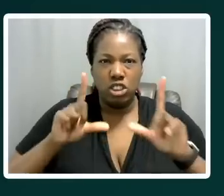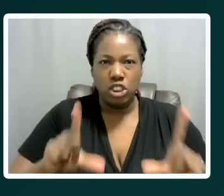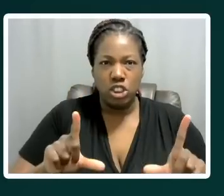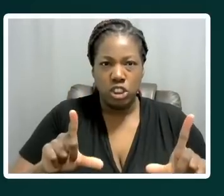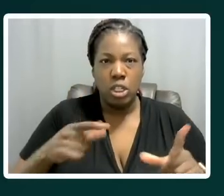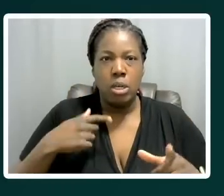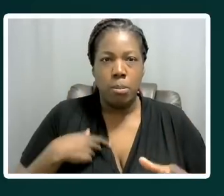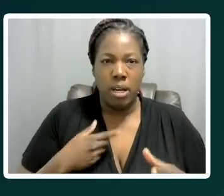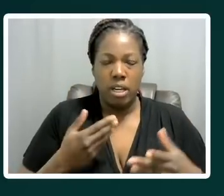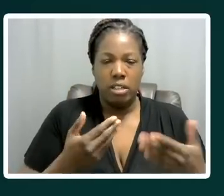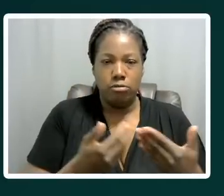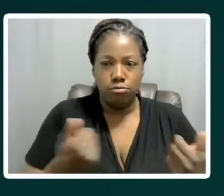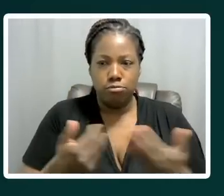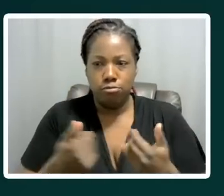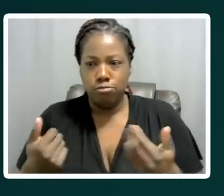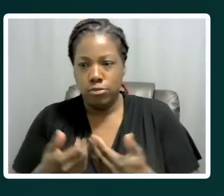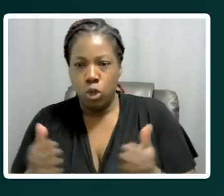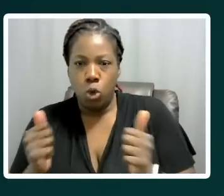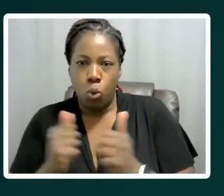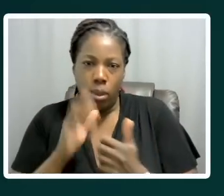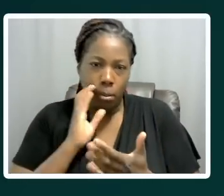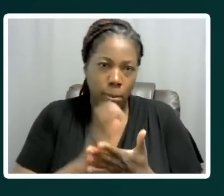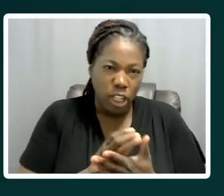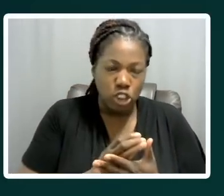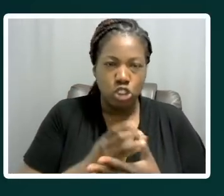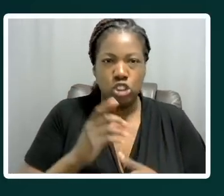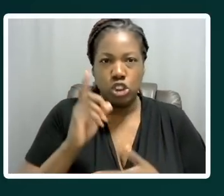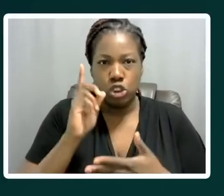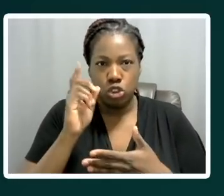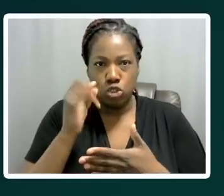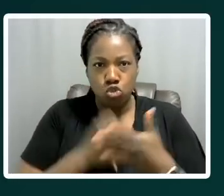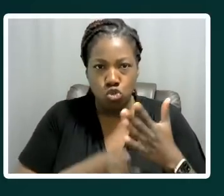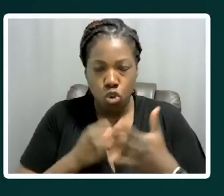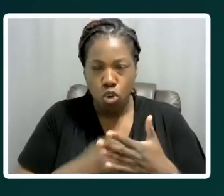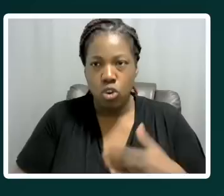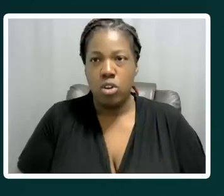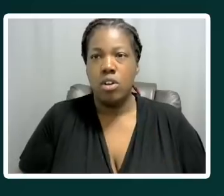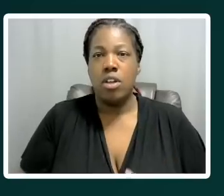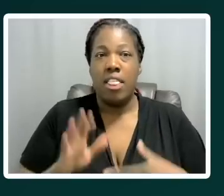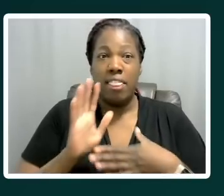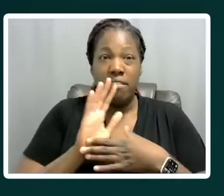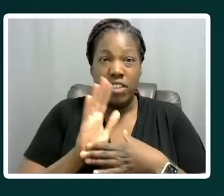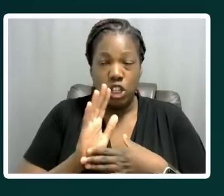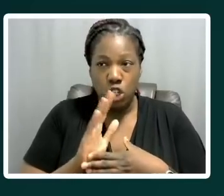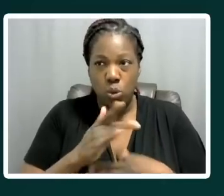with photos and illustrations. The videos are 10 to 12 minutes long, featuring three women each, so